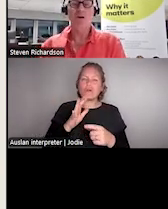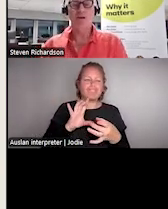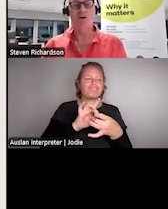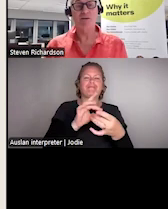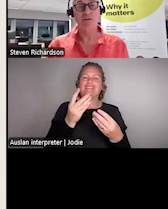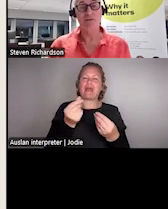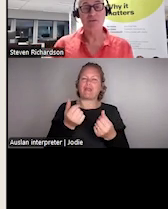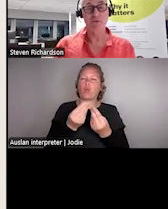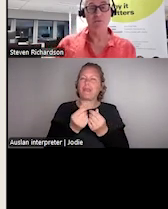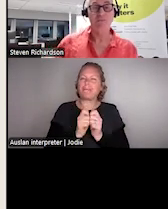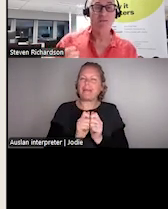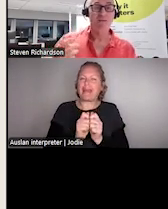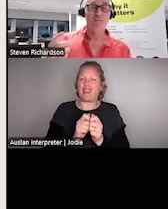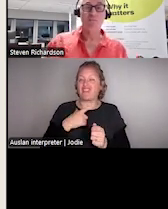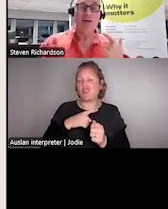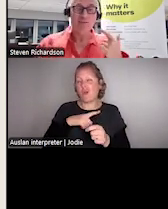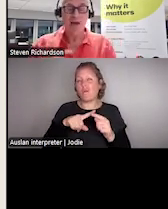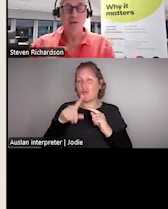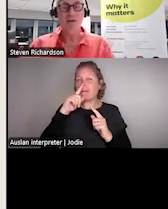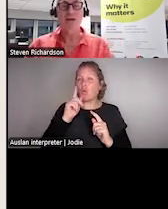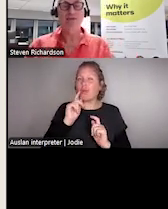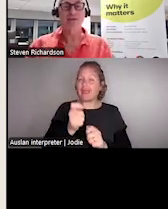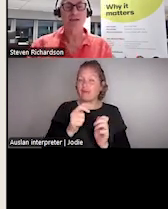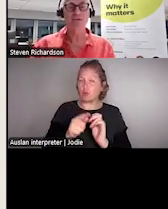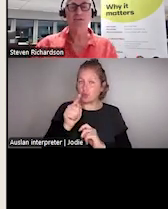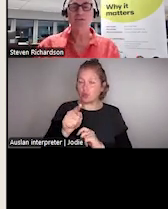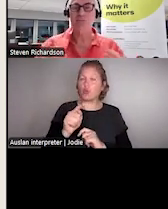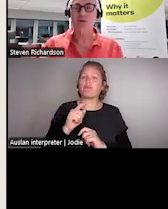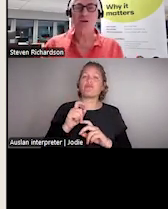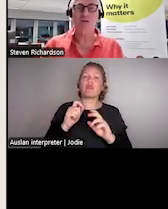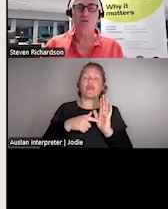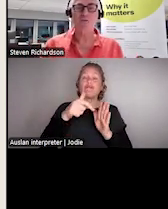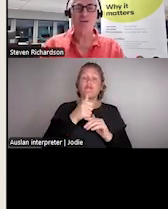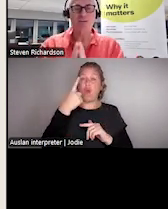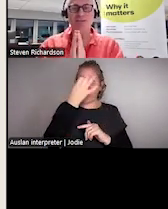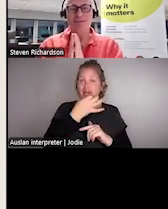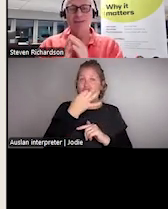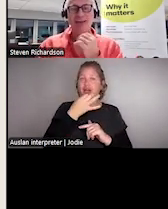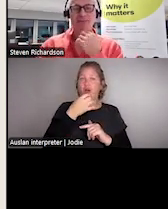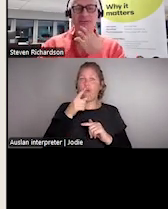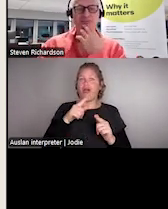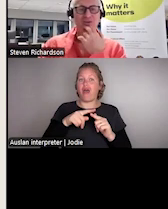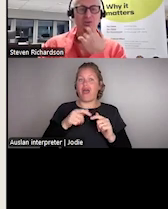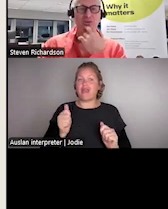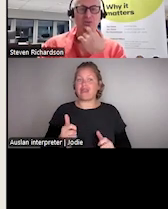they might give to you. Having hourly countdowns, celebrating goals, and having a stretch goal is